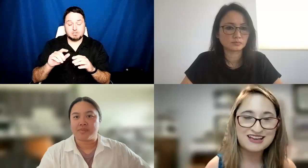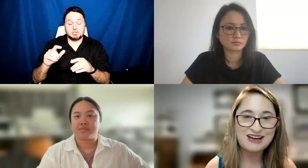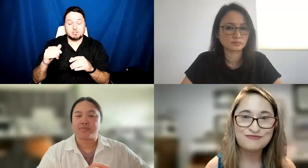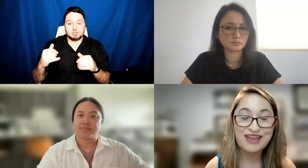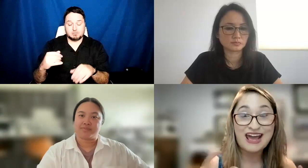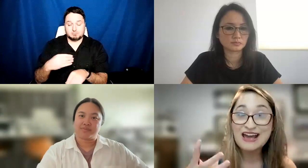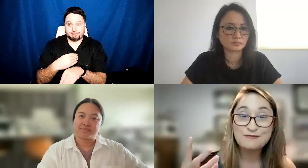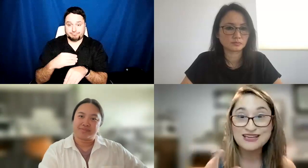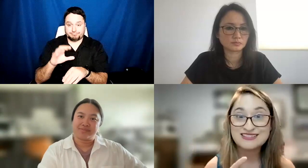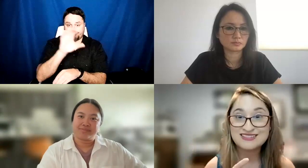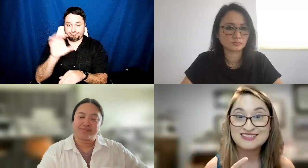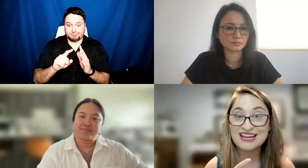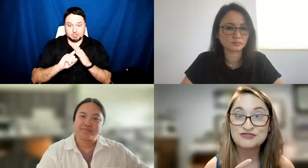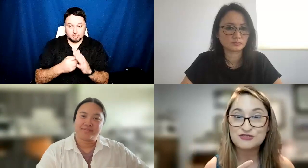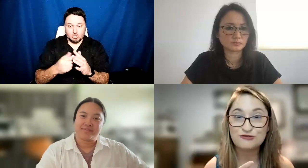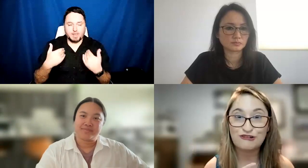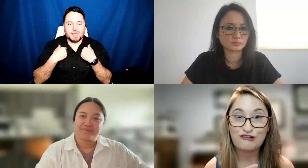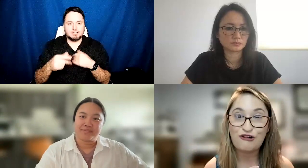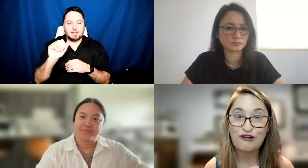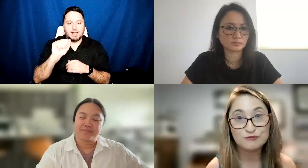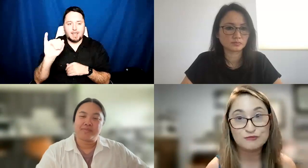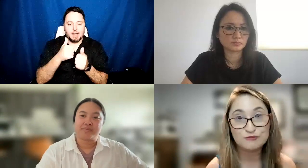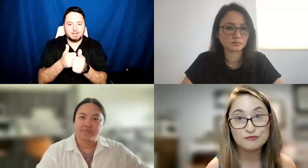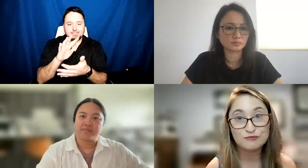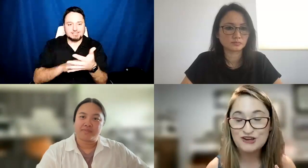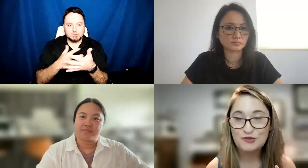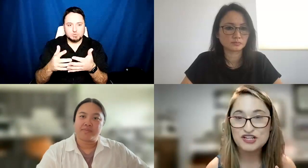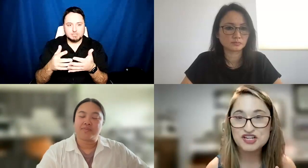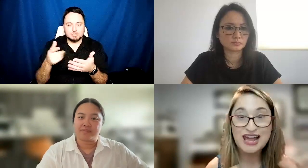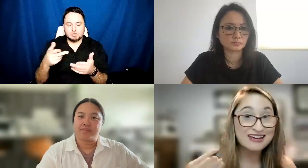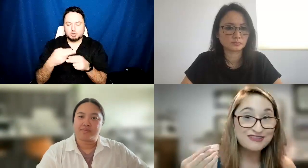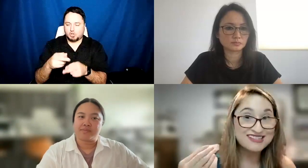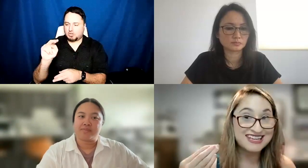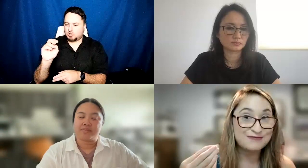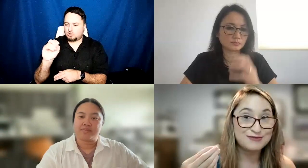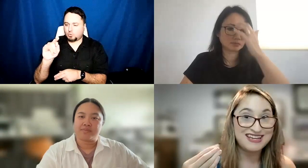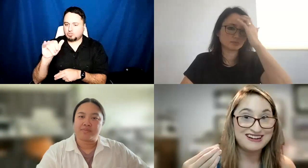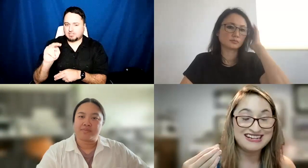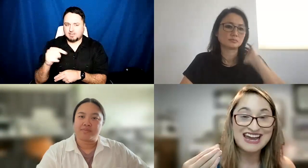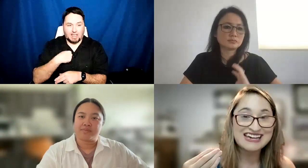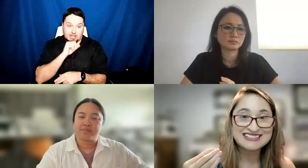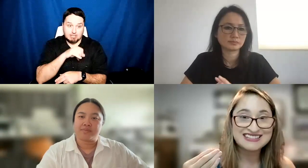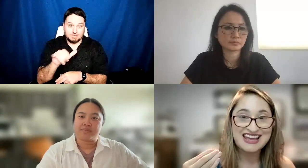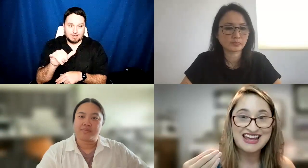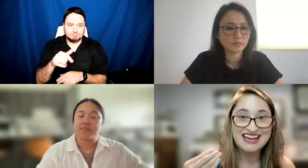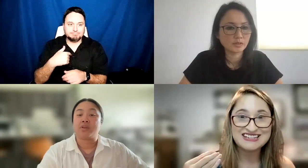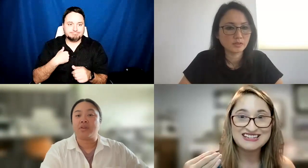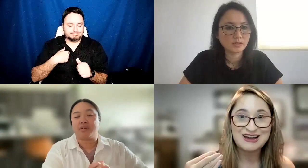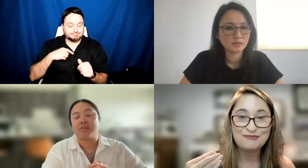this AI based scheduling tool called Motion, which I love, cause it keeps me on tasks